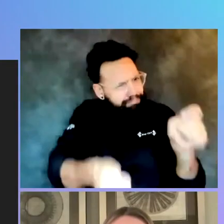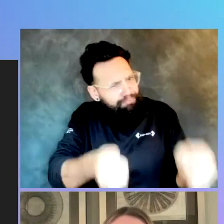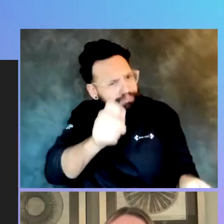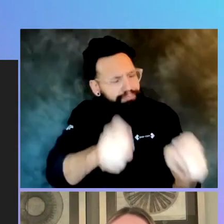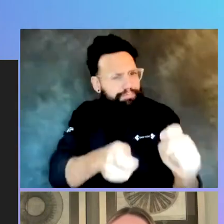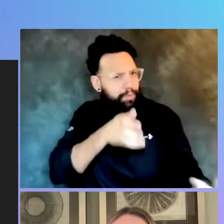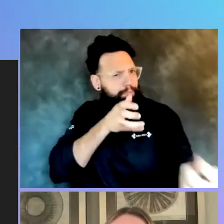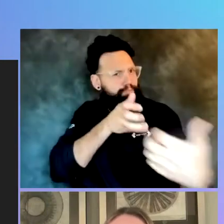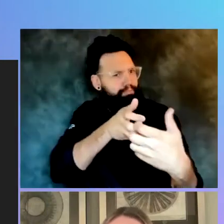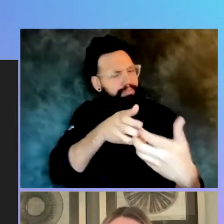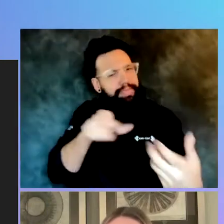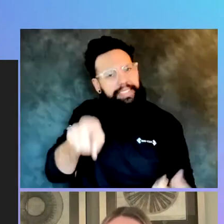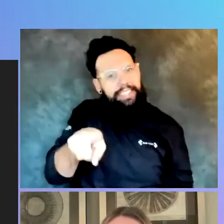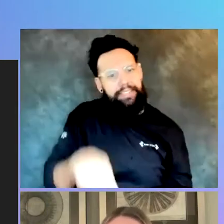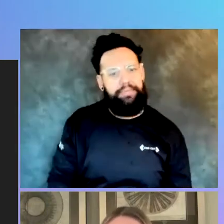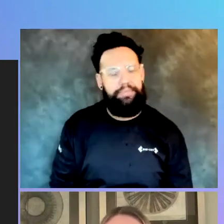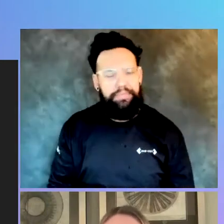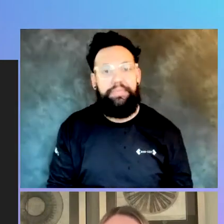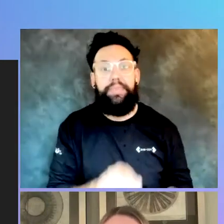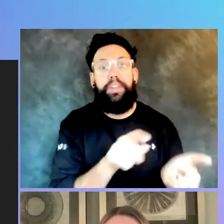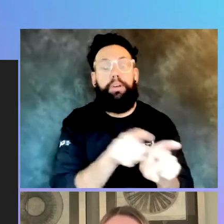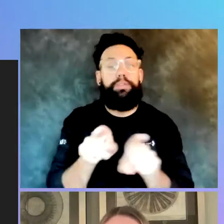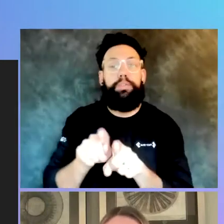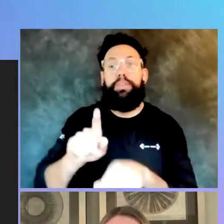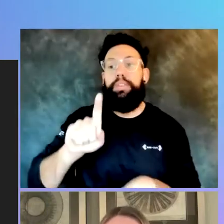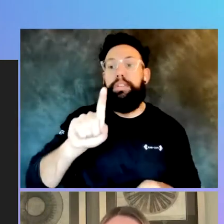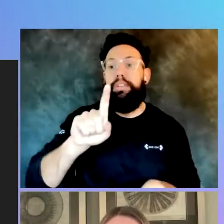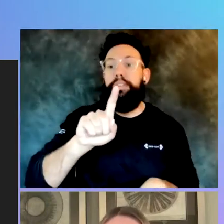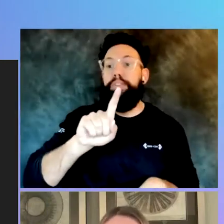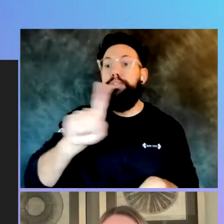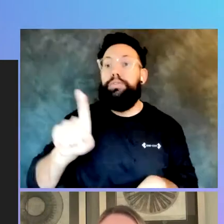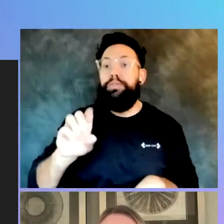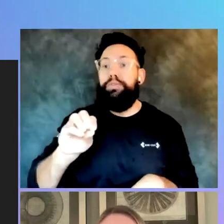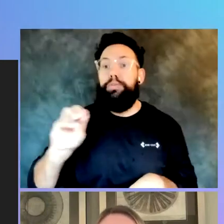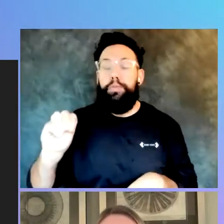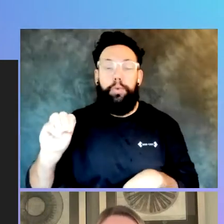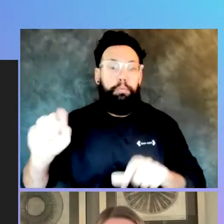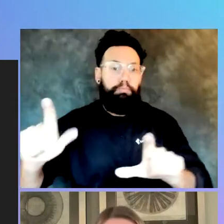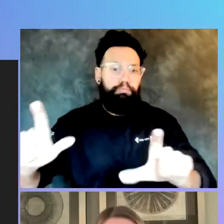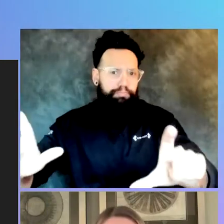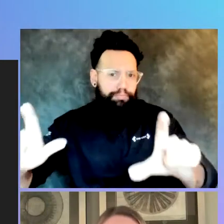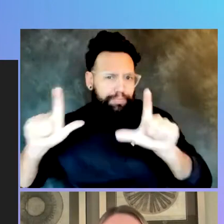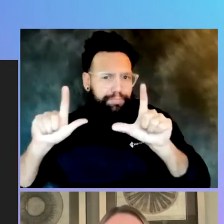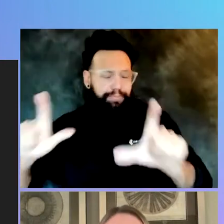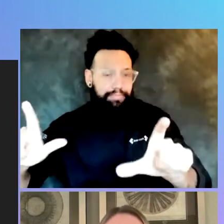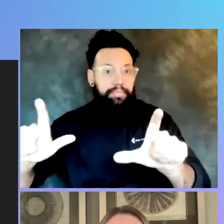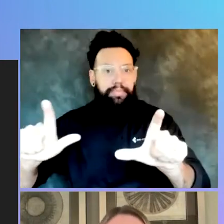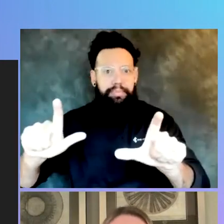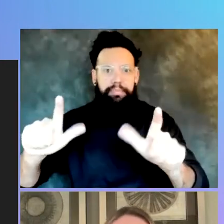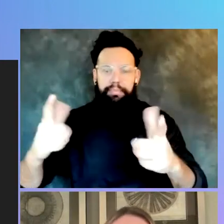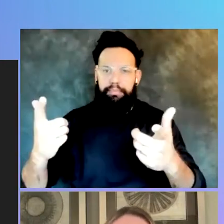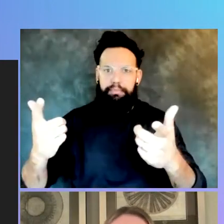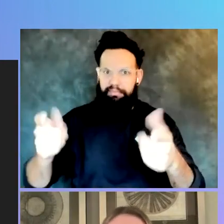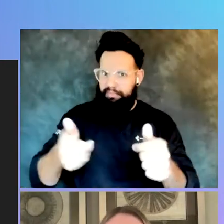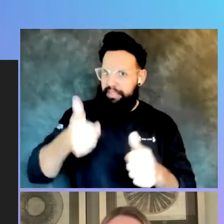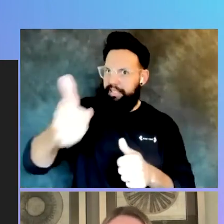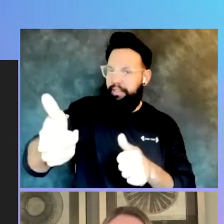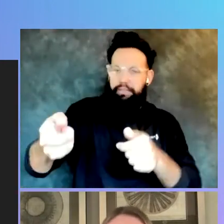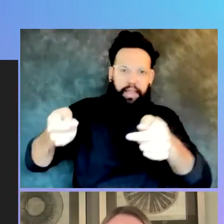customize the zoom level and the font size and Visual Studio Code to help improve the readability.